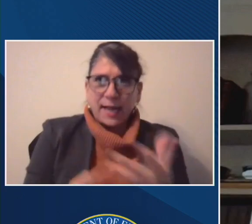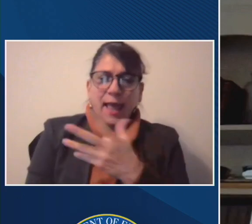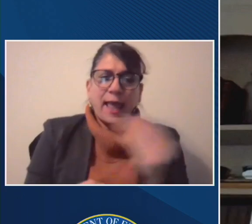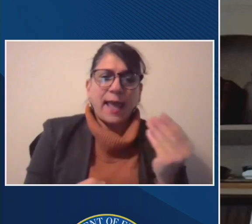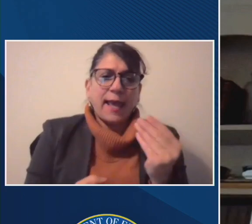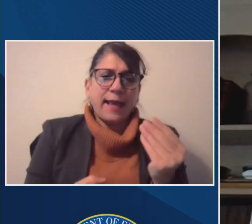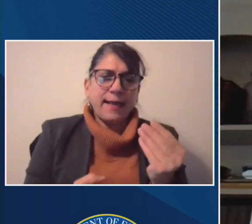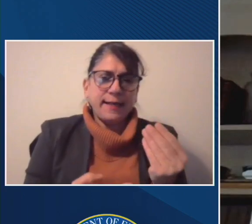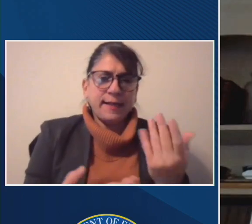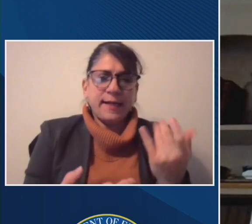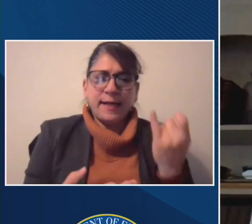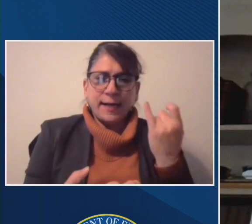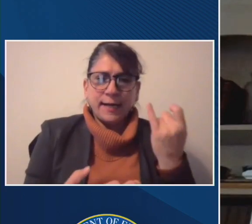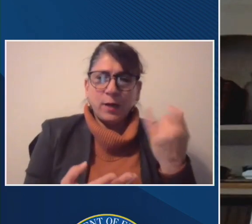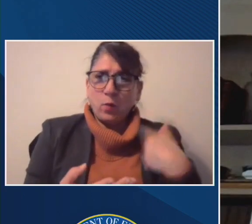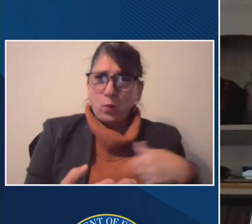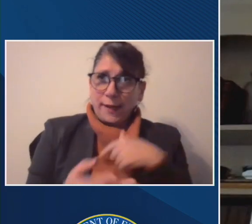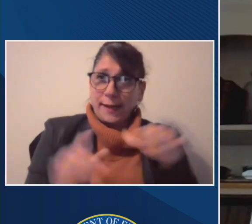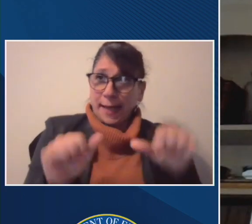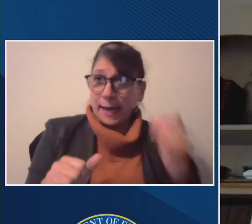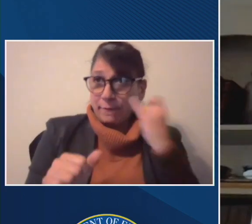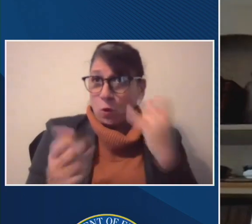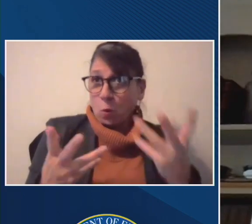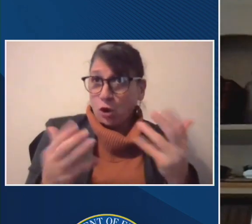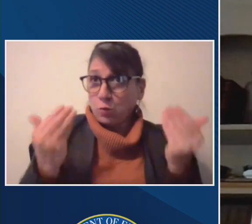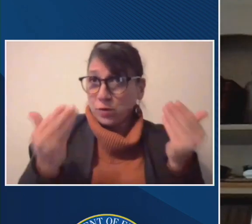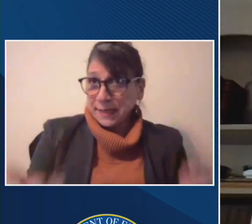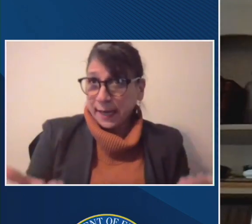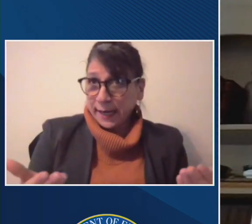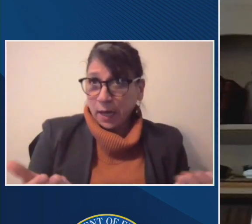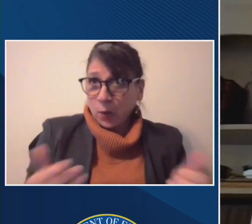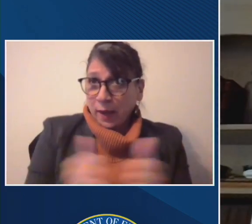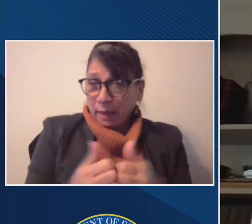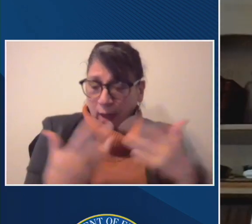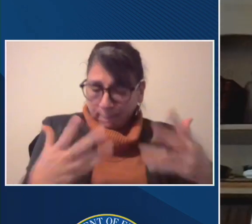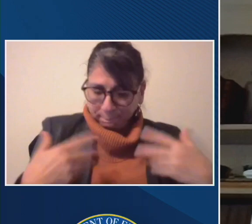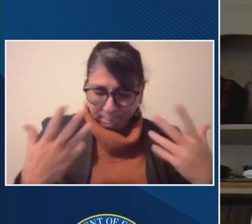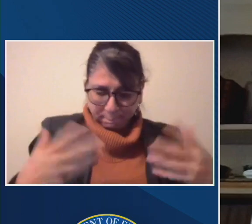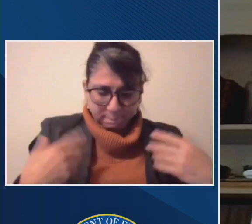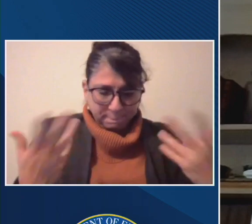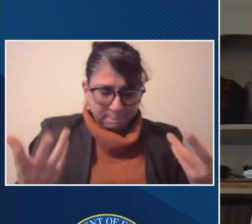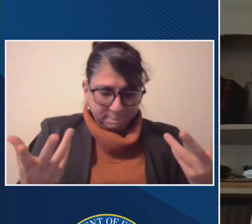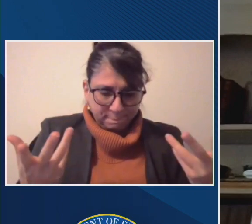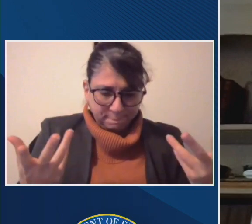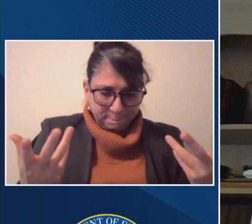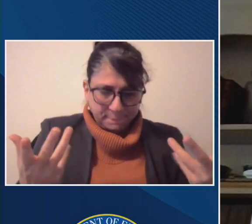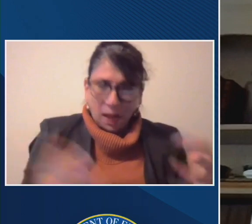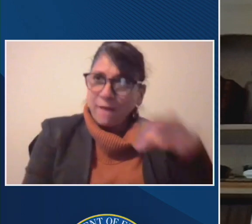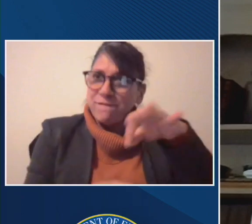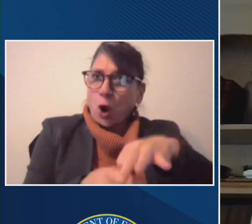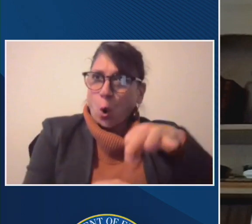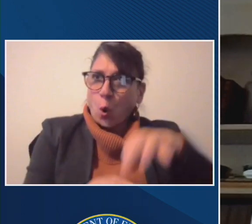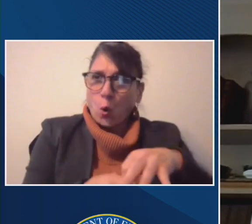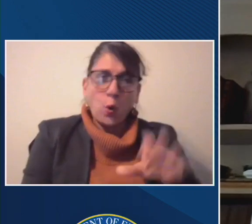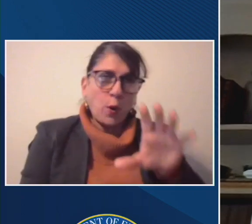proceed, if we want to proceed with a vote. Cindy, we can.